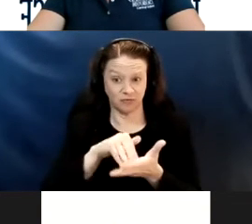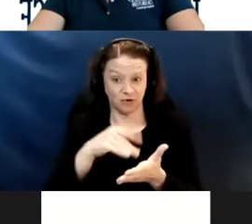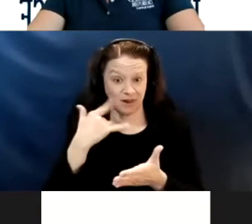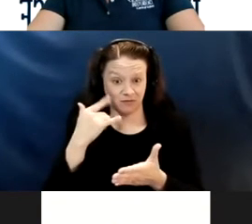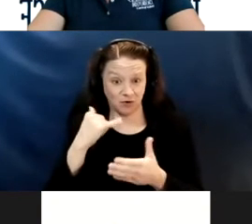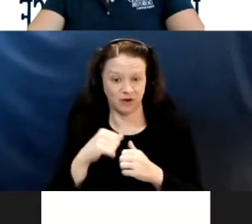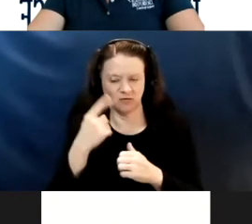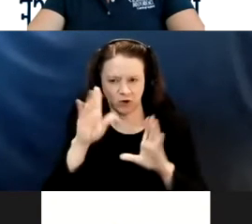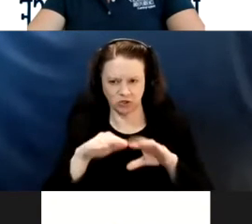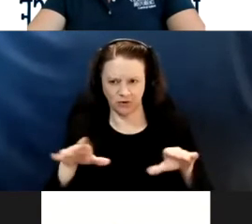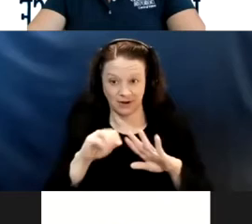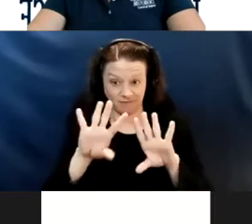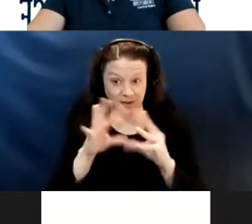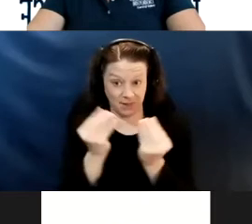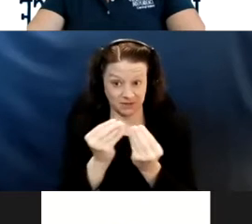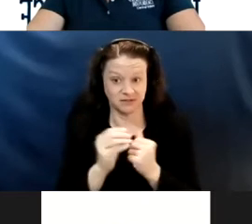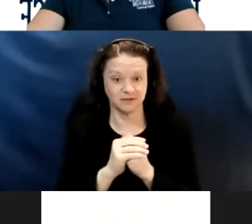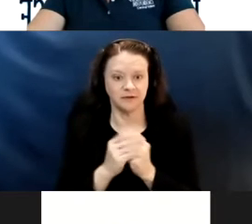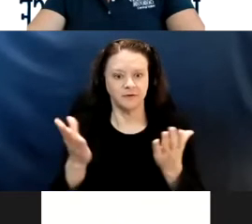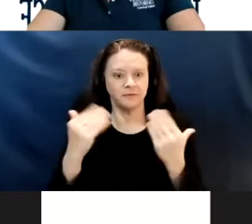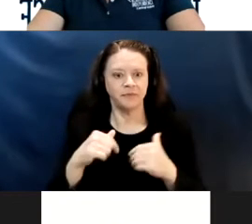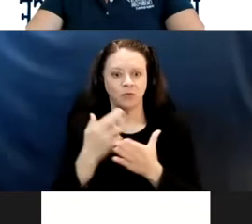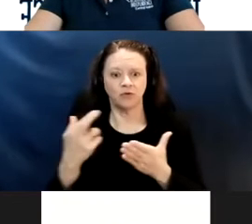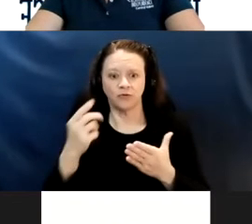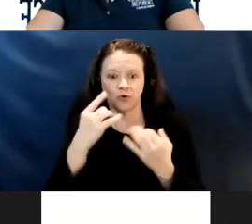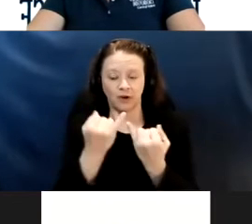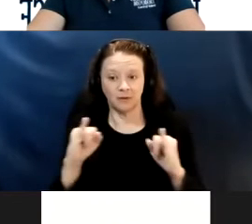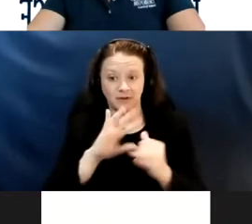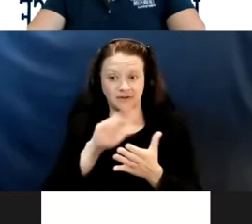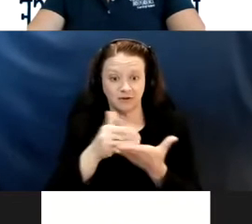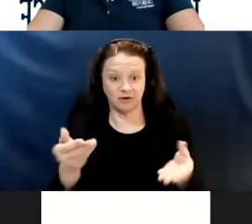for children and families. And Resources for Independence for Central Valley